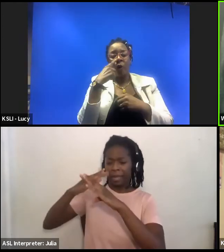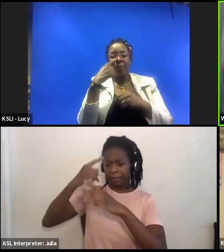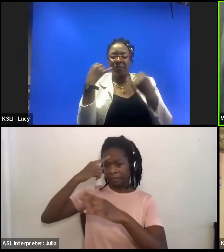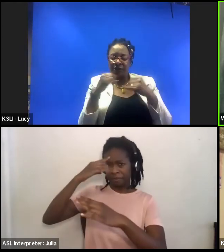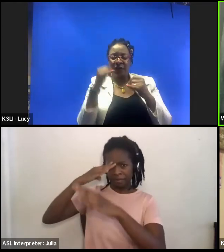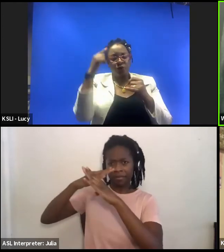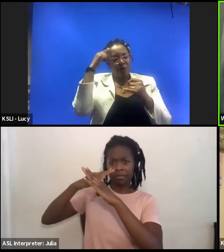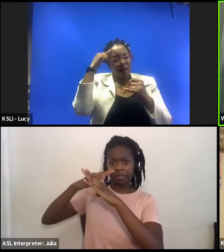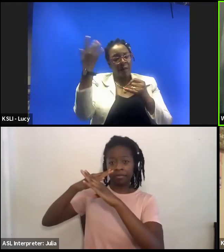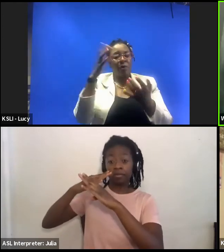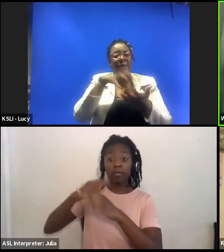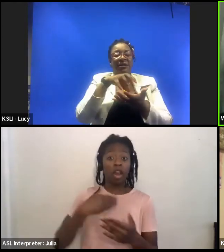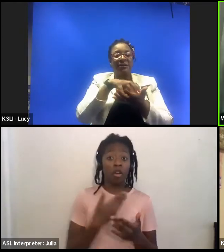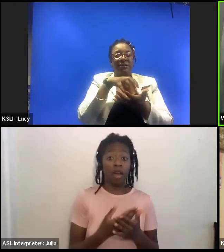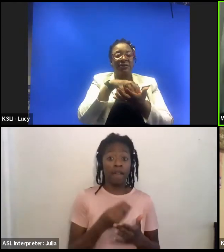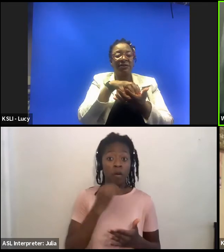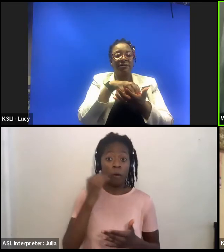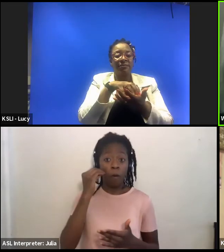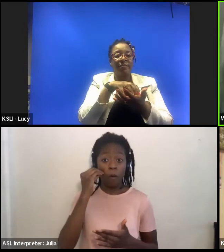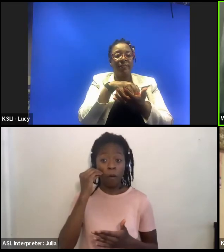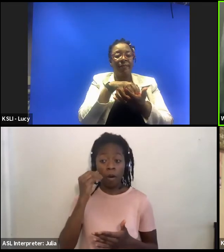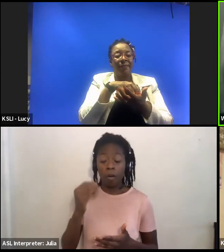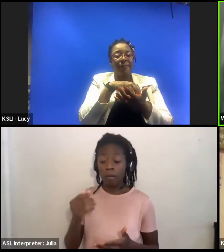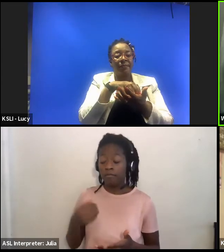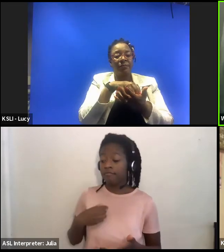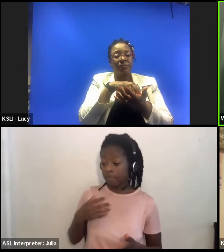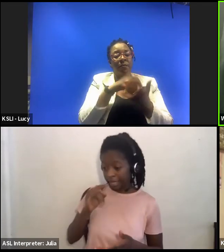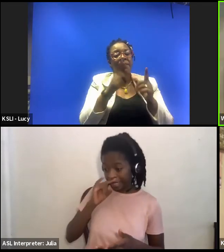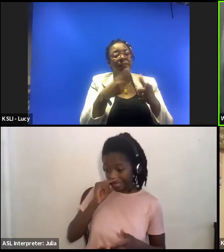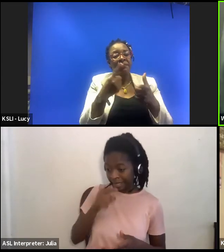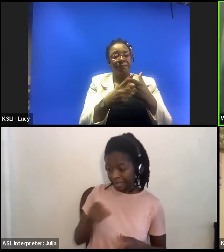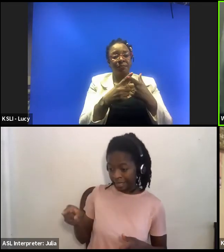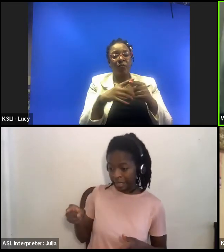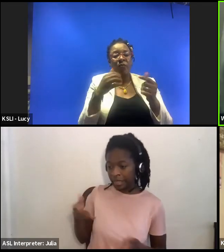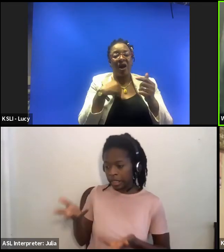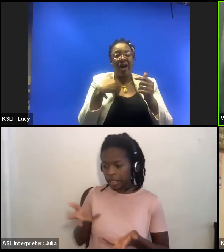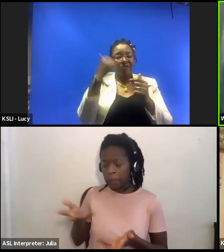and I'll get an instant idea of what I'm supposed to do as a director